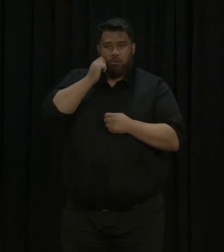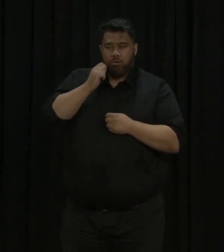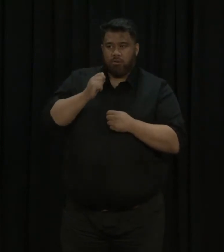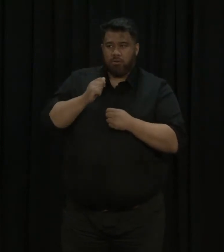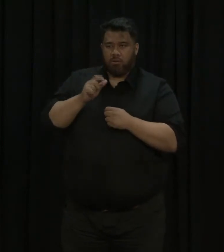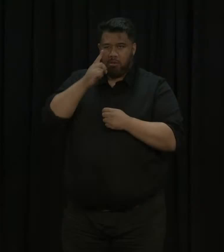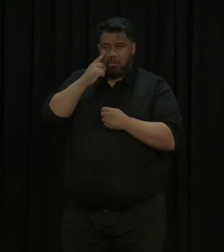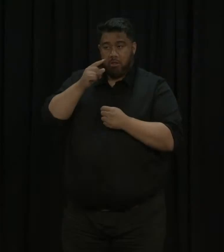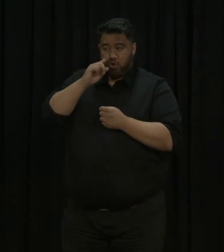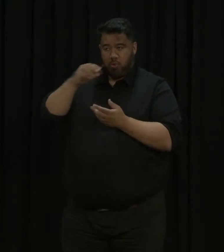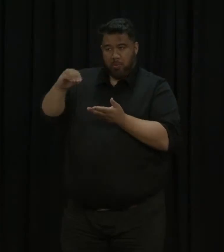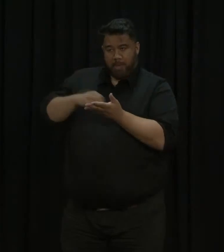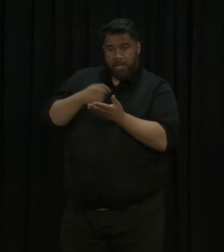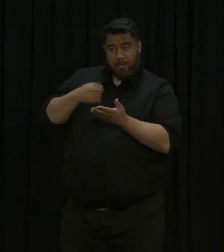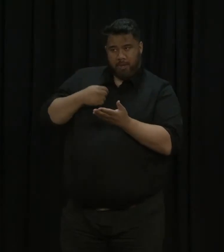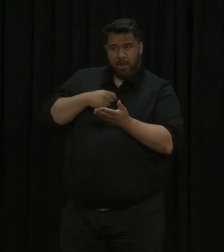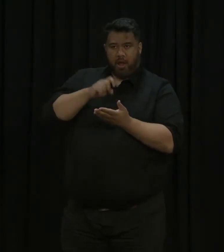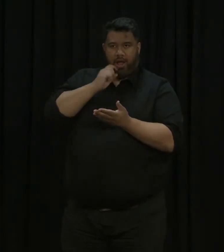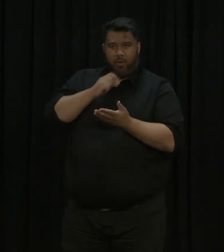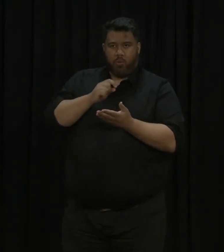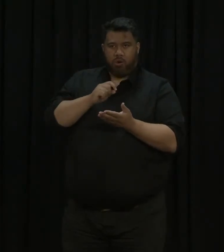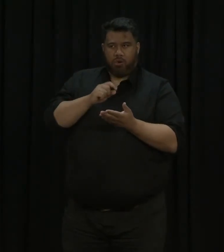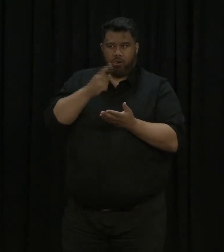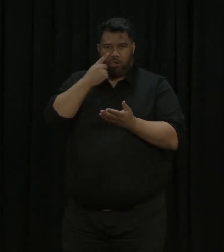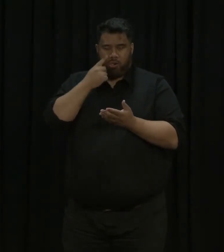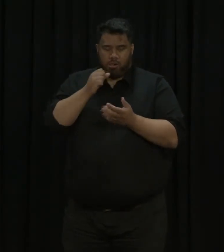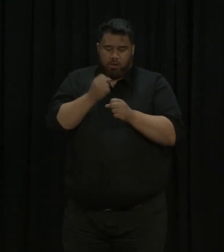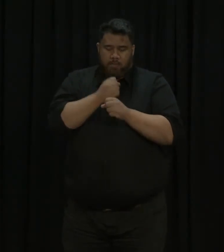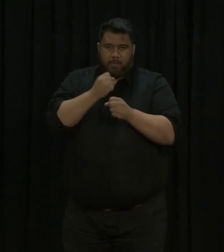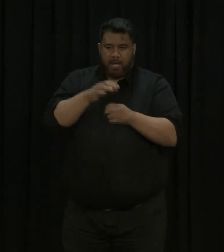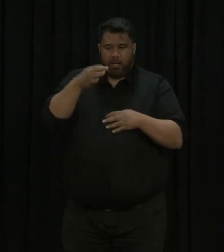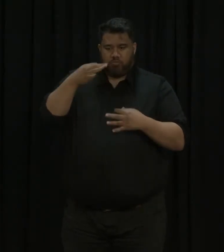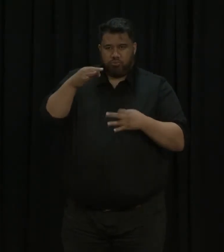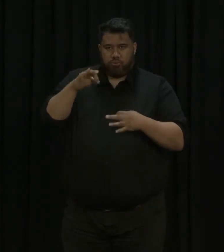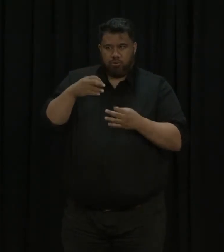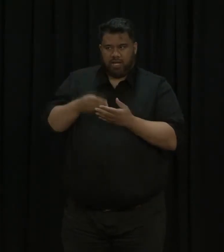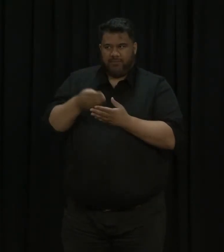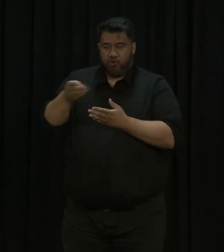The second point on that, if someone is offering to sell you